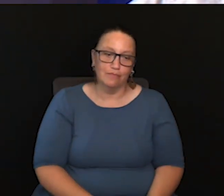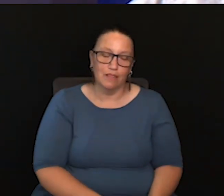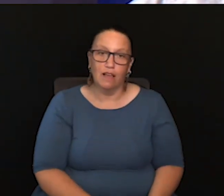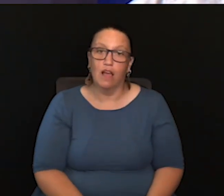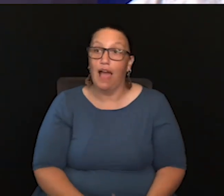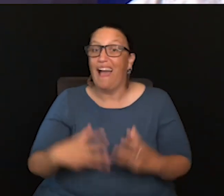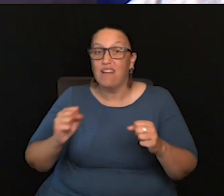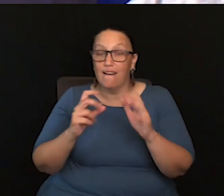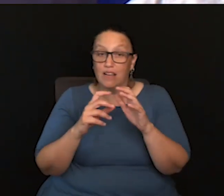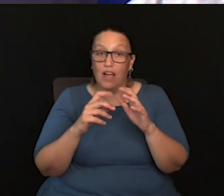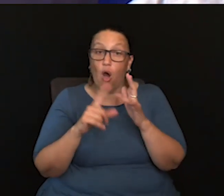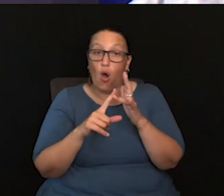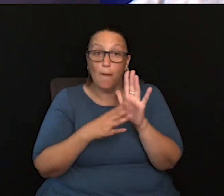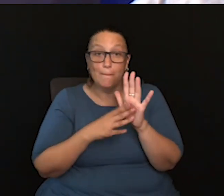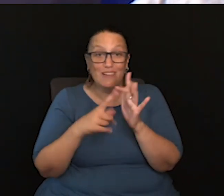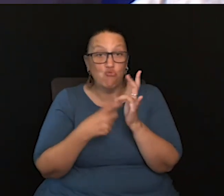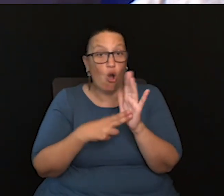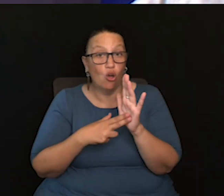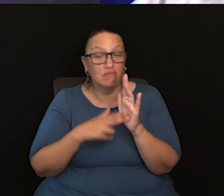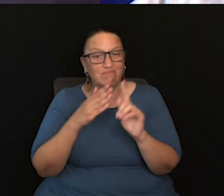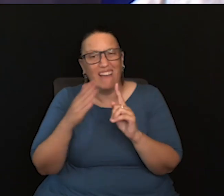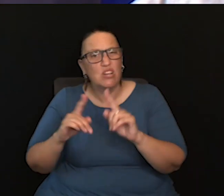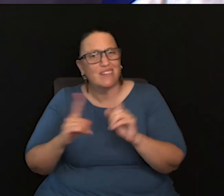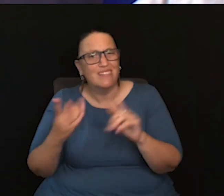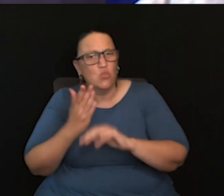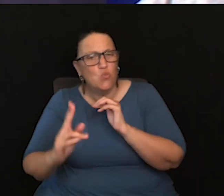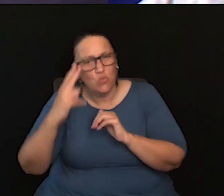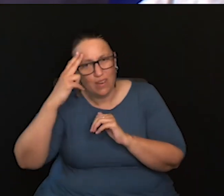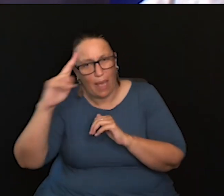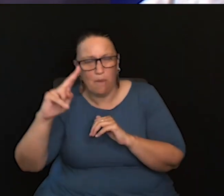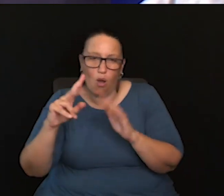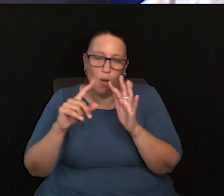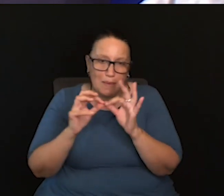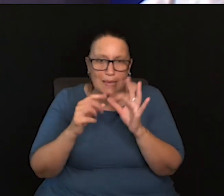On the BA.2 subvariant of Omicron,